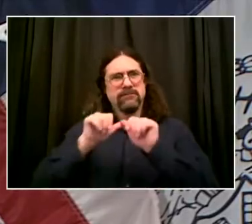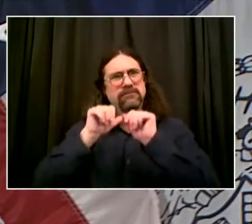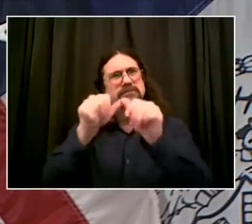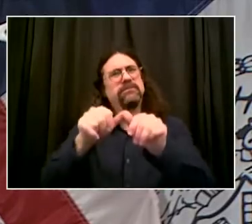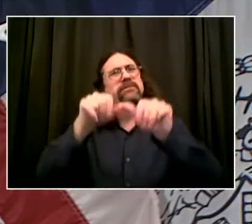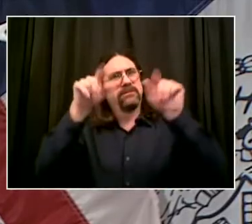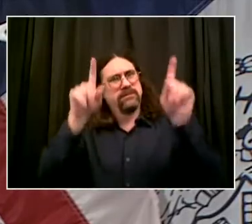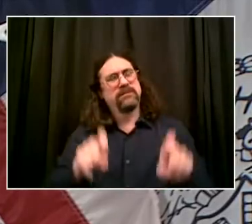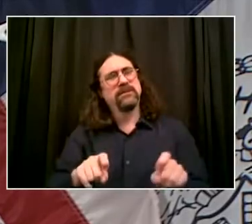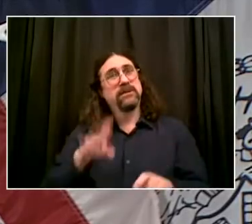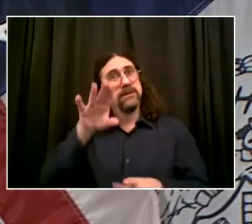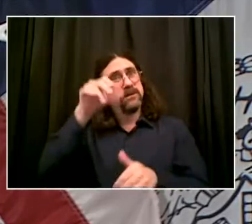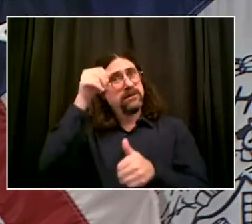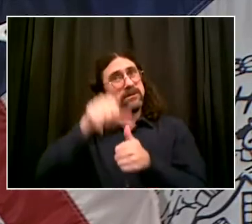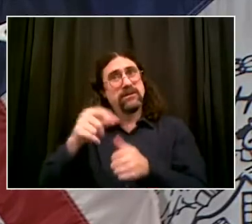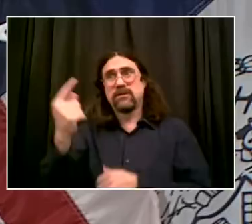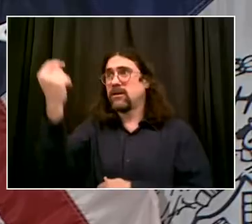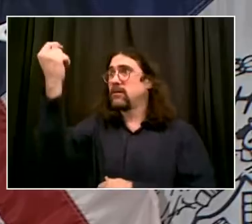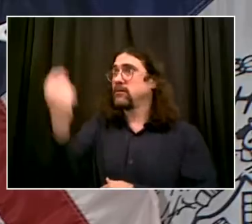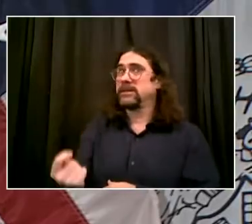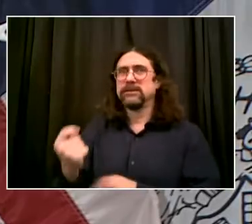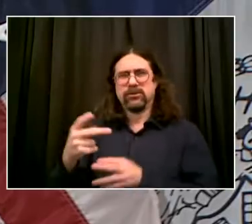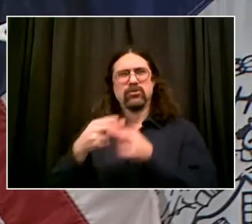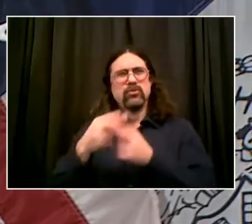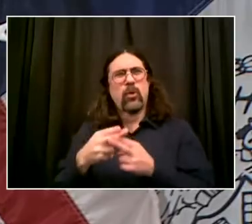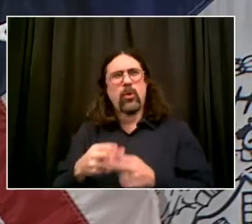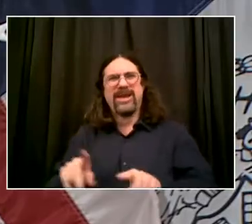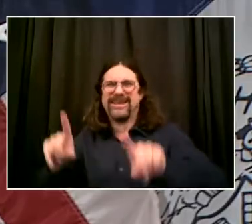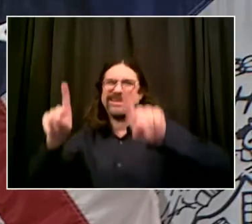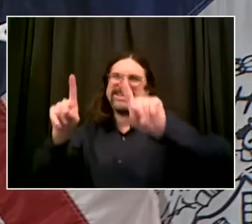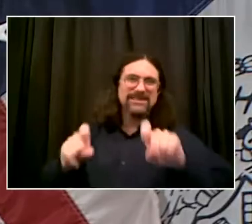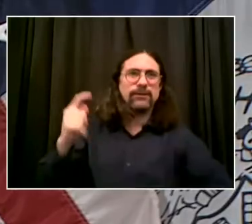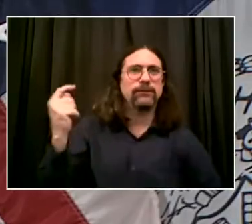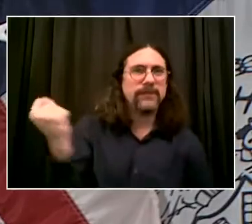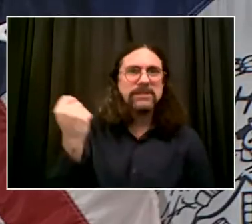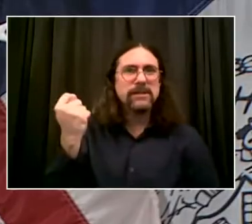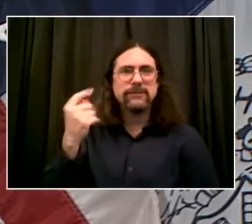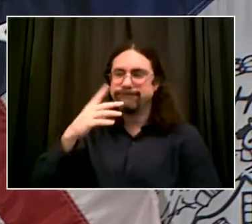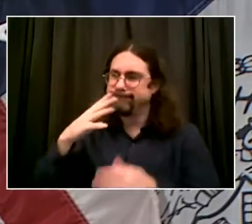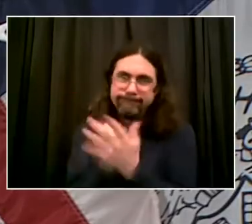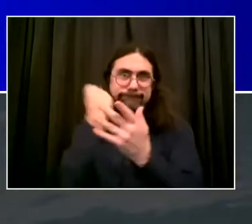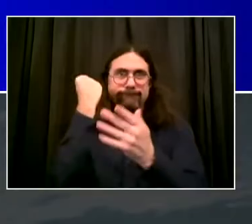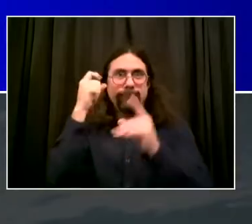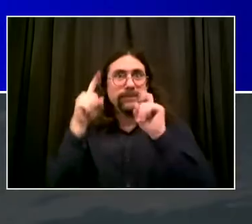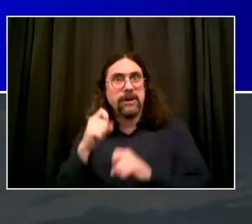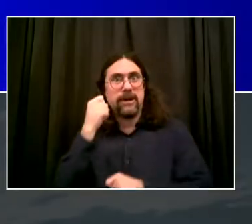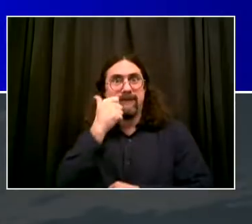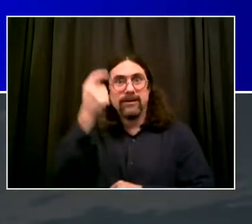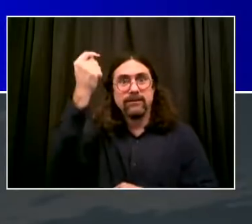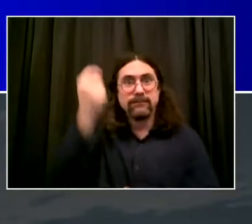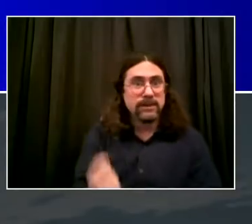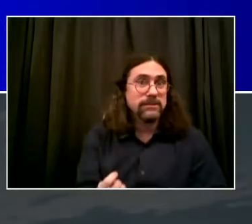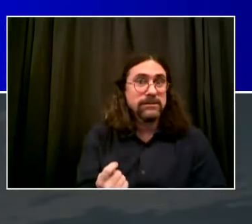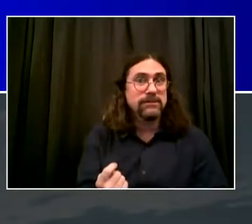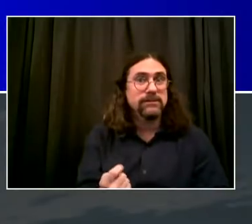MESSAGE, GET